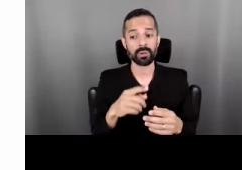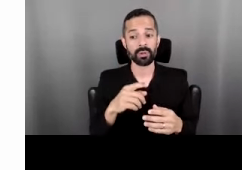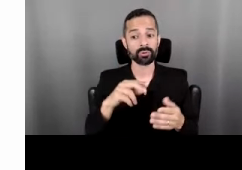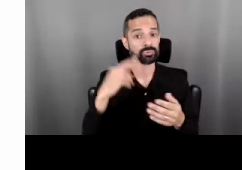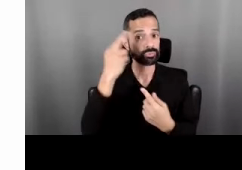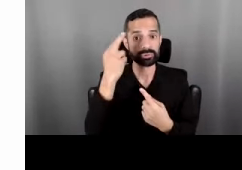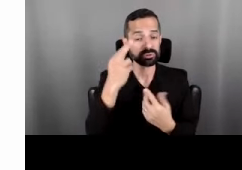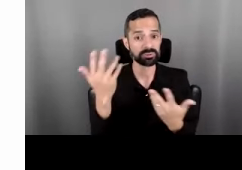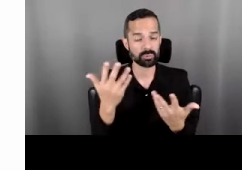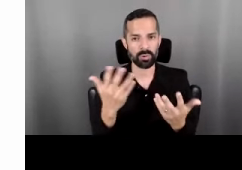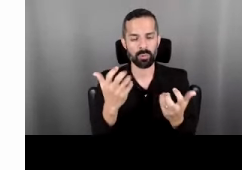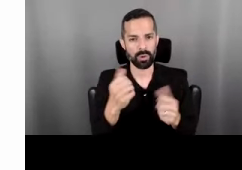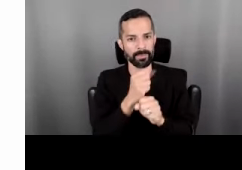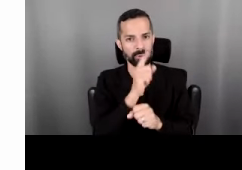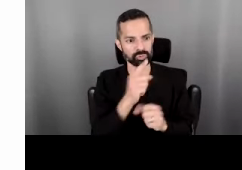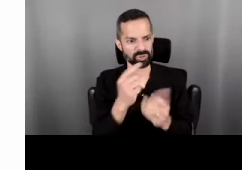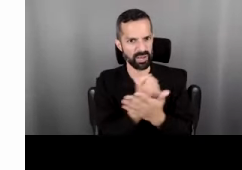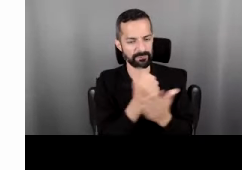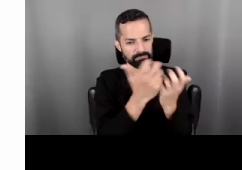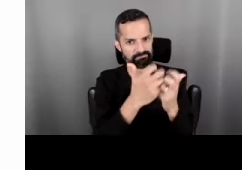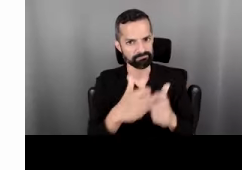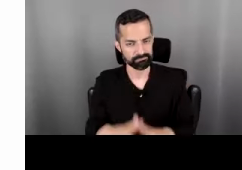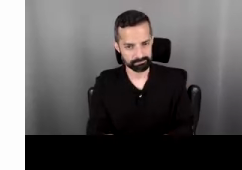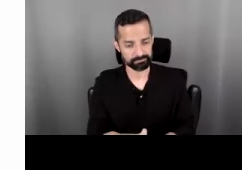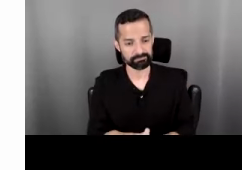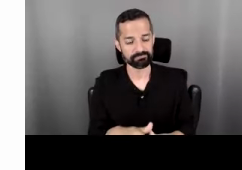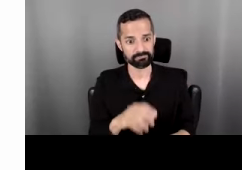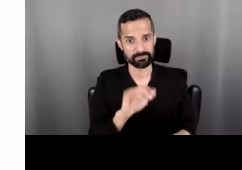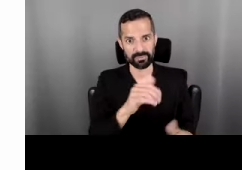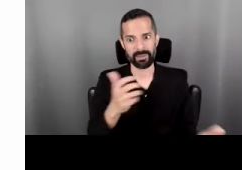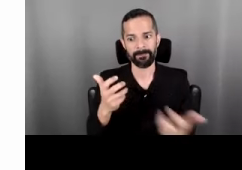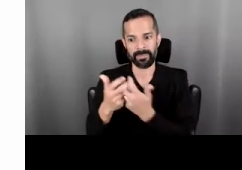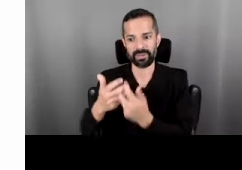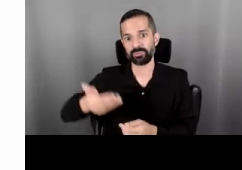and serves as a complement to the previous data points that we covered,